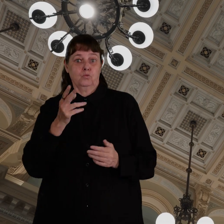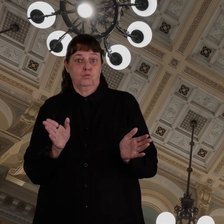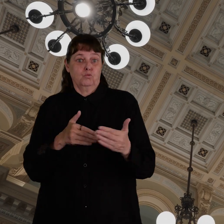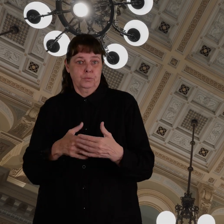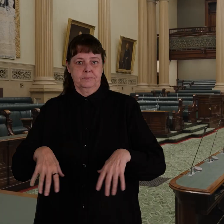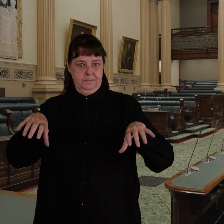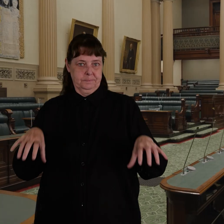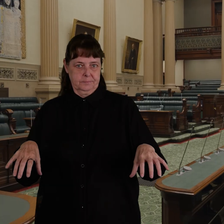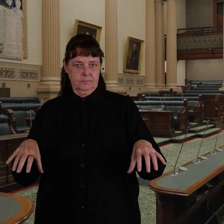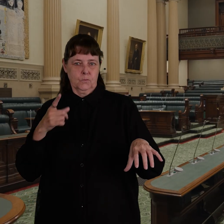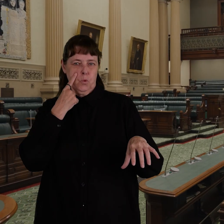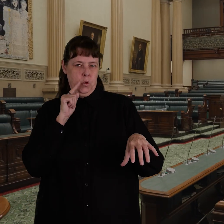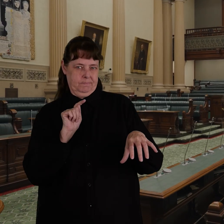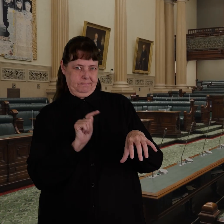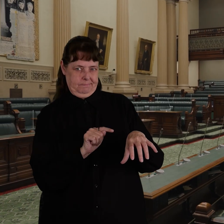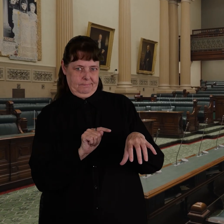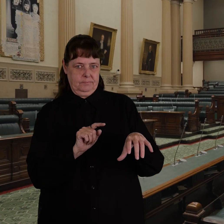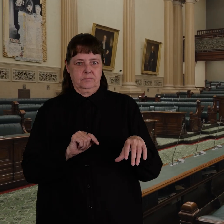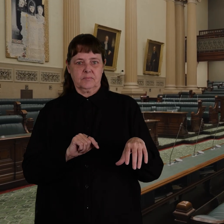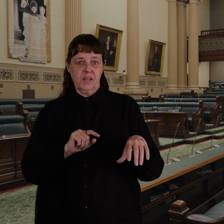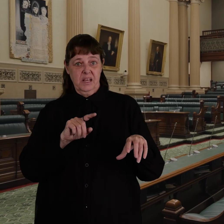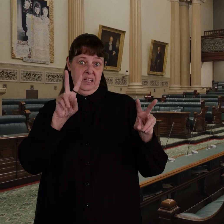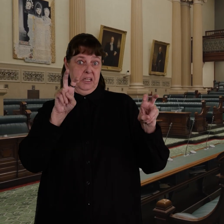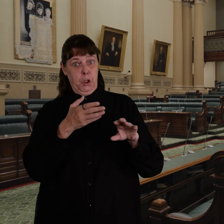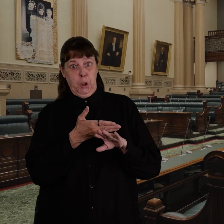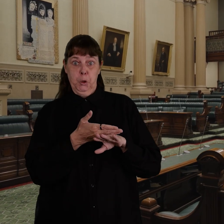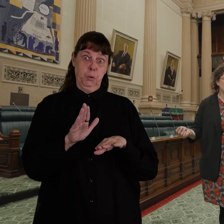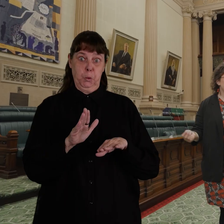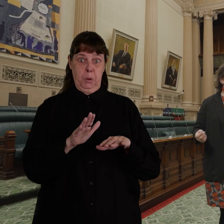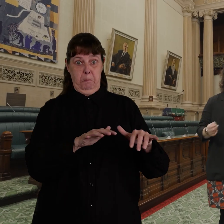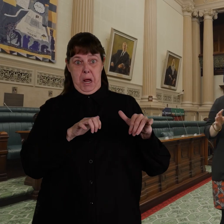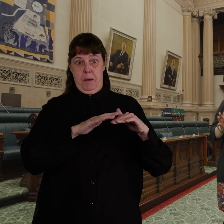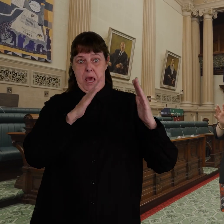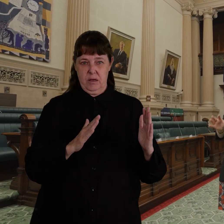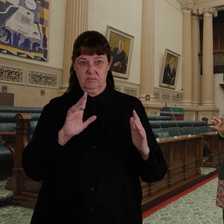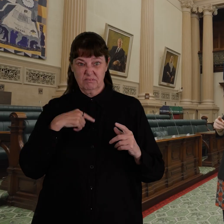two chambers that we're going to explore in what we call “new” Parliament House. And I say “new”